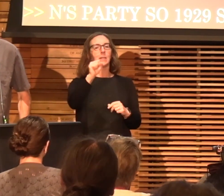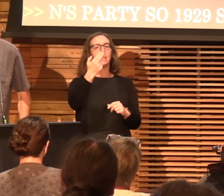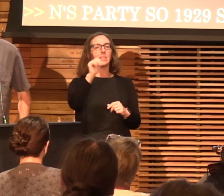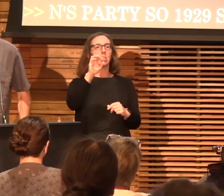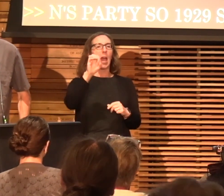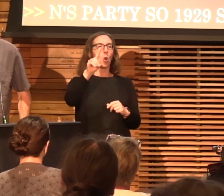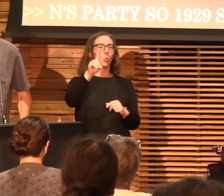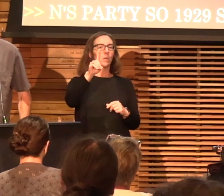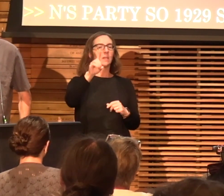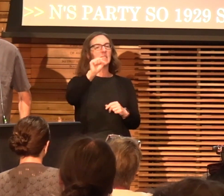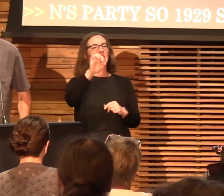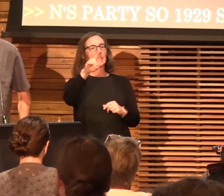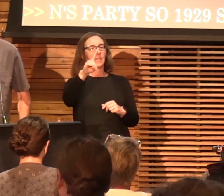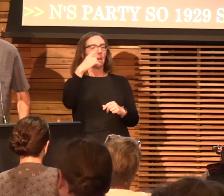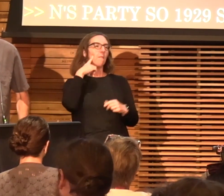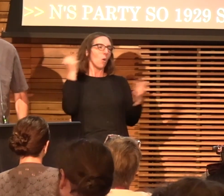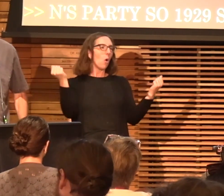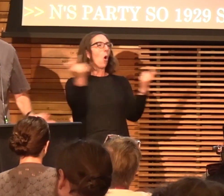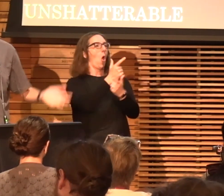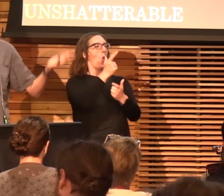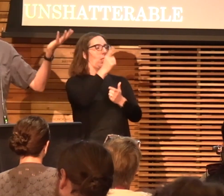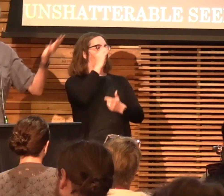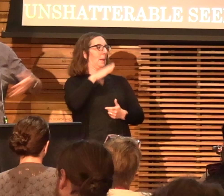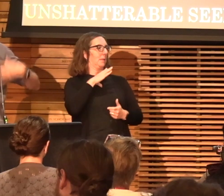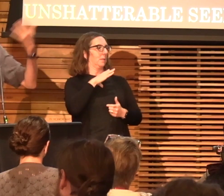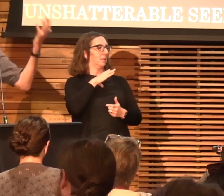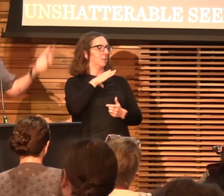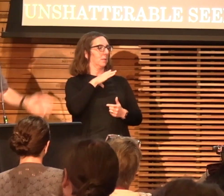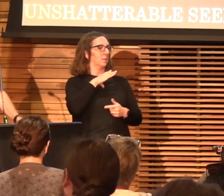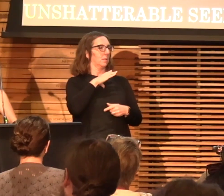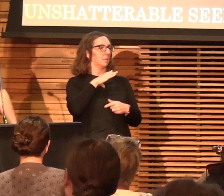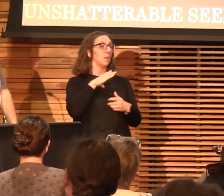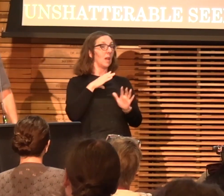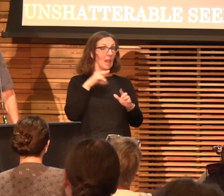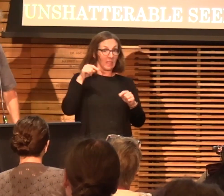This's a period when her politics had allegedly mellowed.